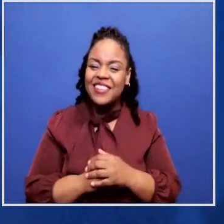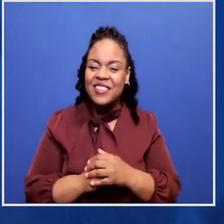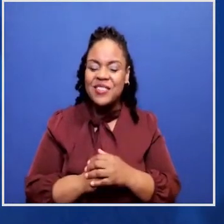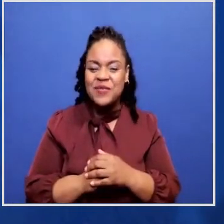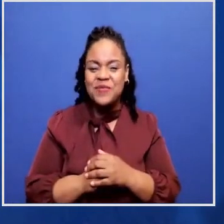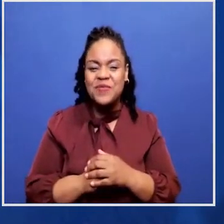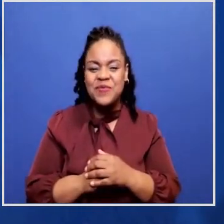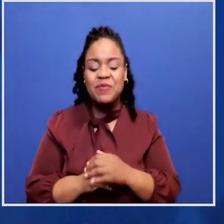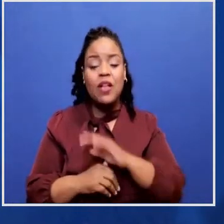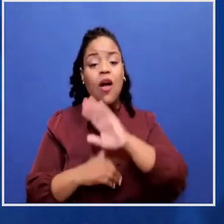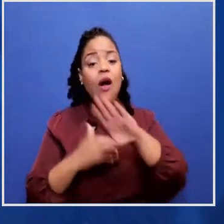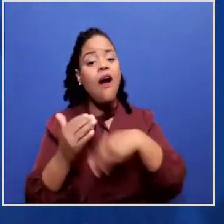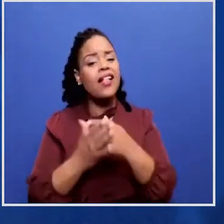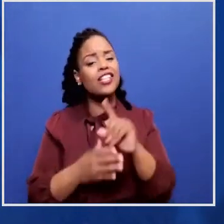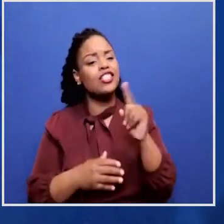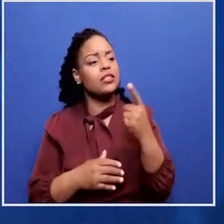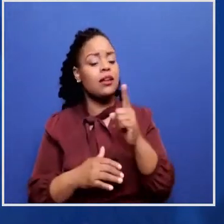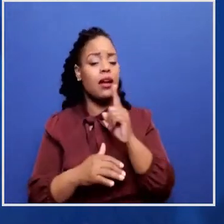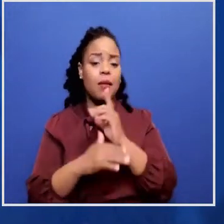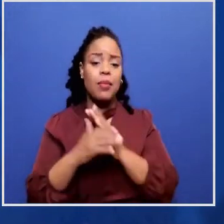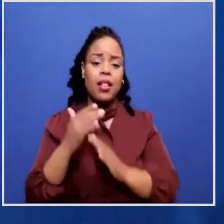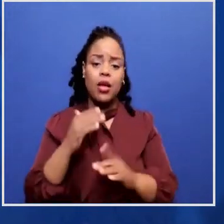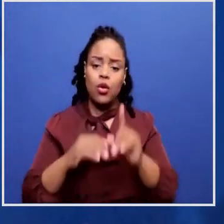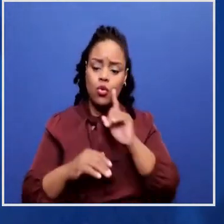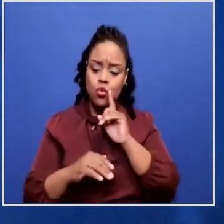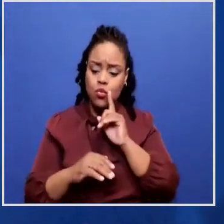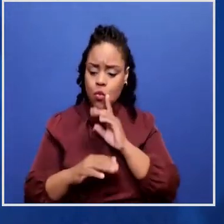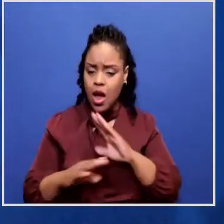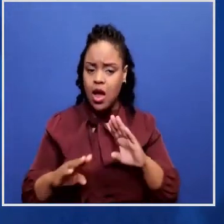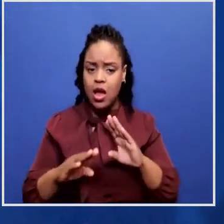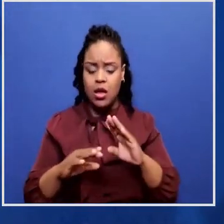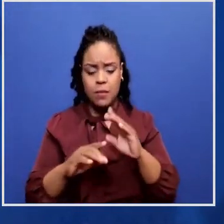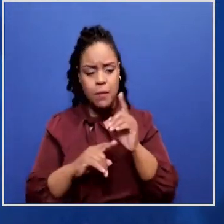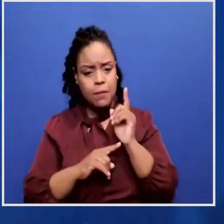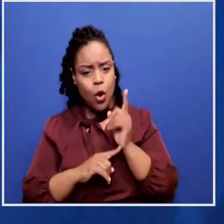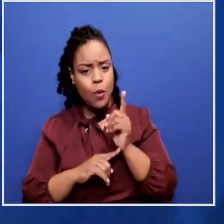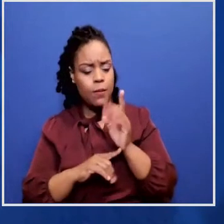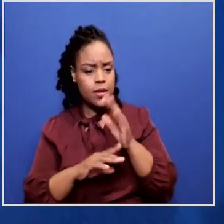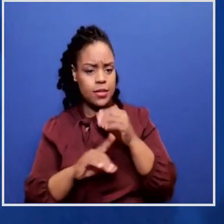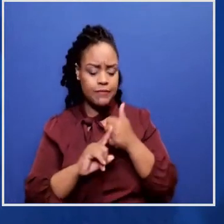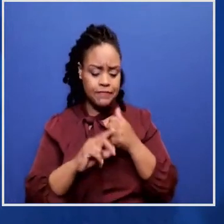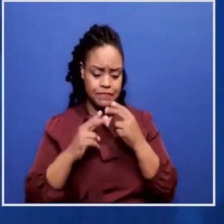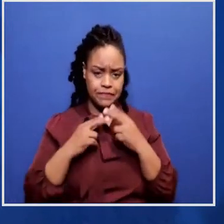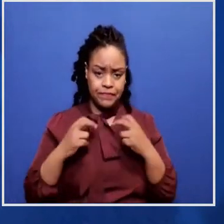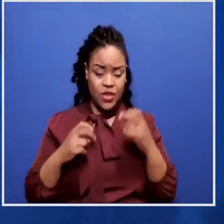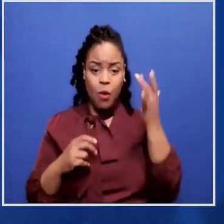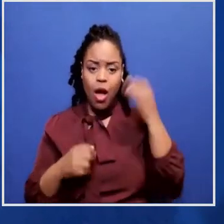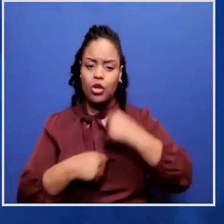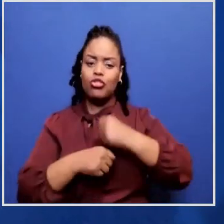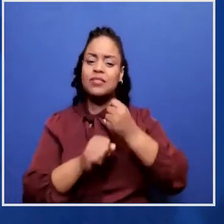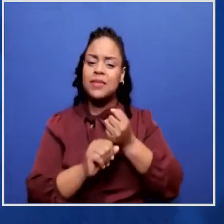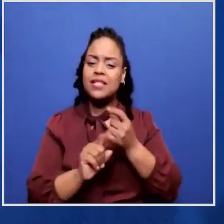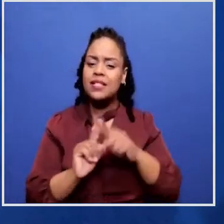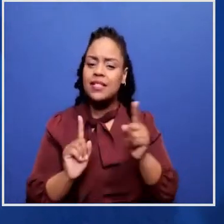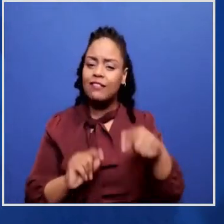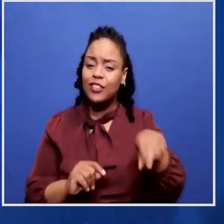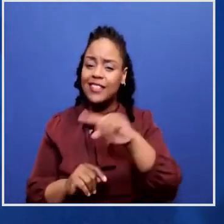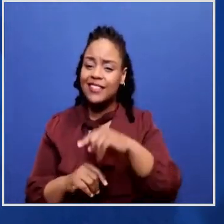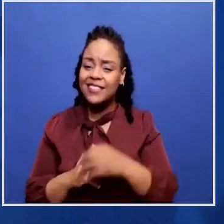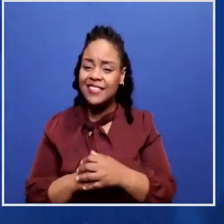COMMUNITIES. ALL PUTTING IN QUIET HOURS OF